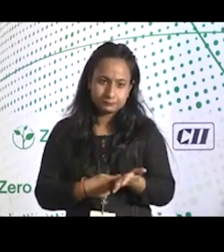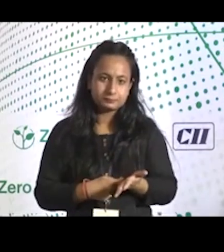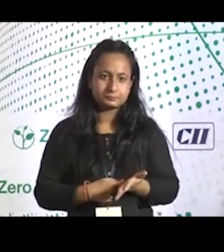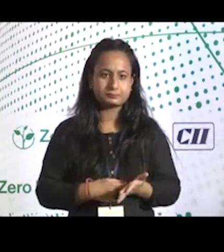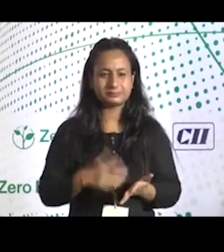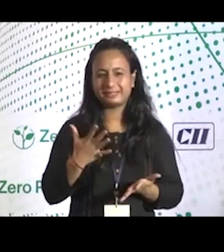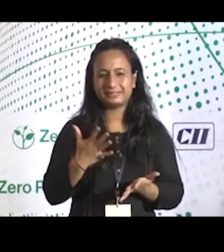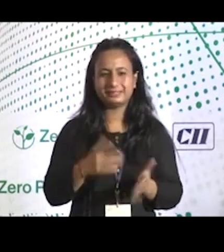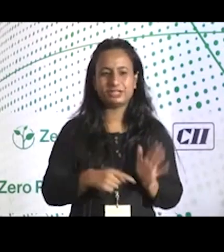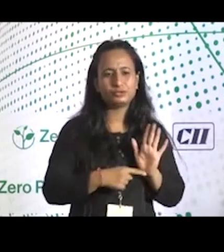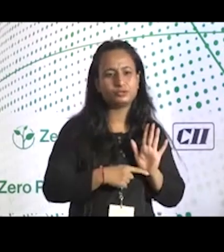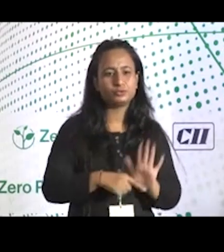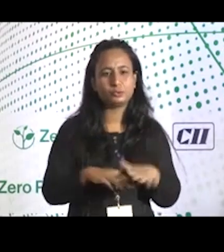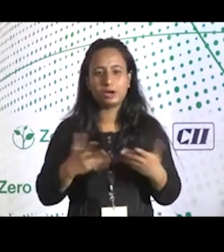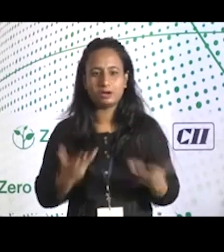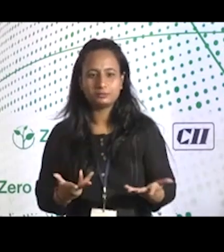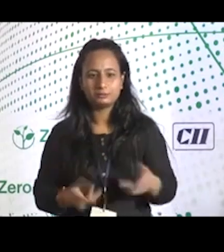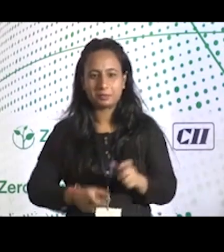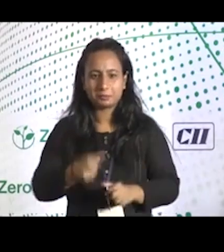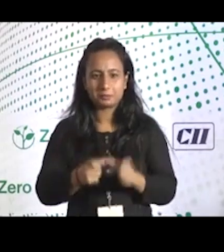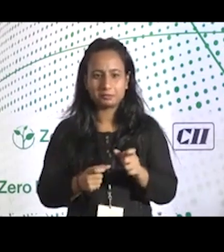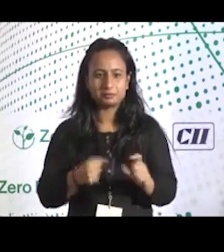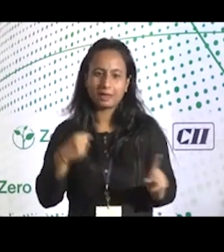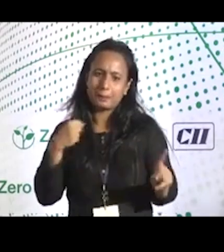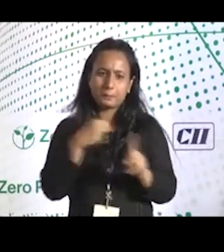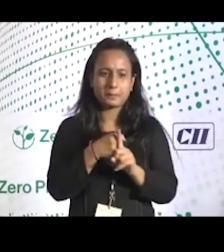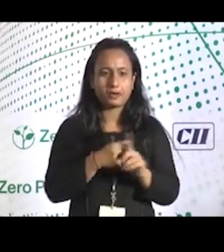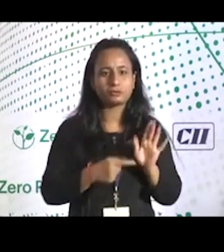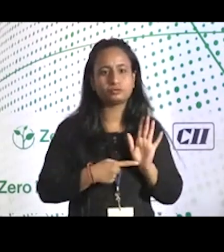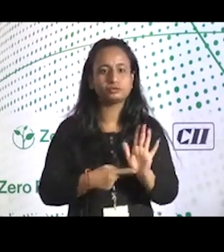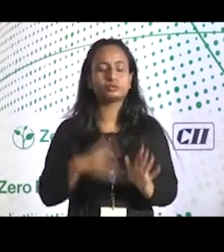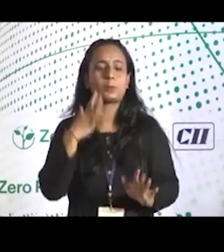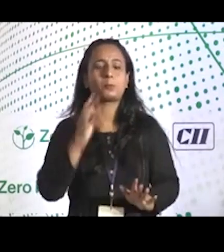but been able to exit deals, which kind of actually, you know, proves